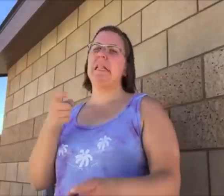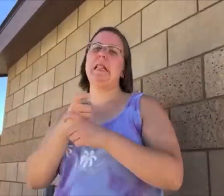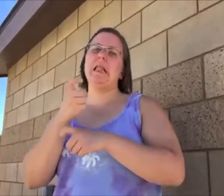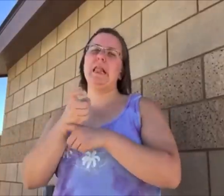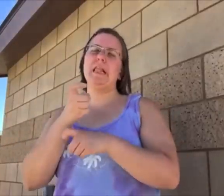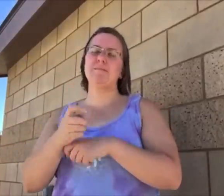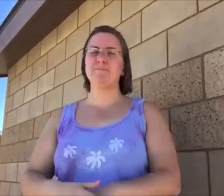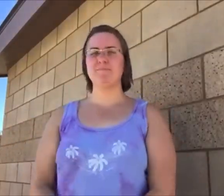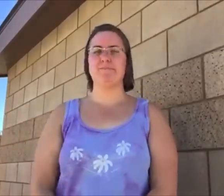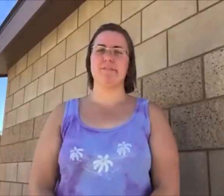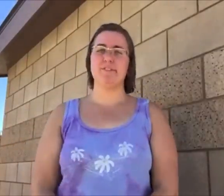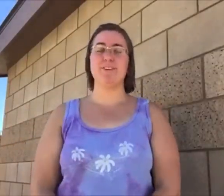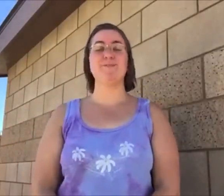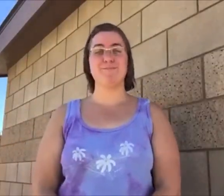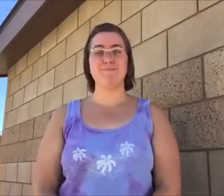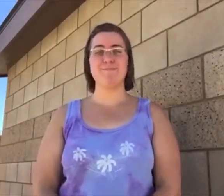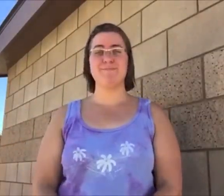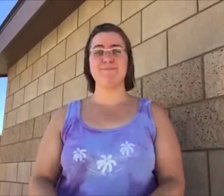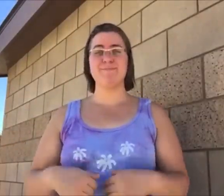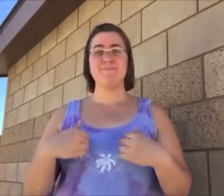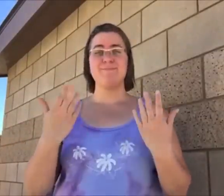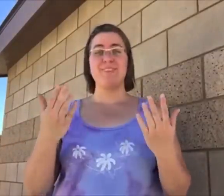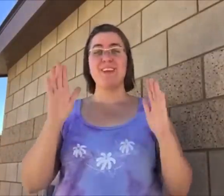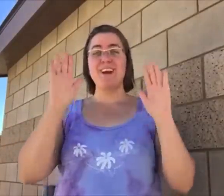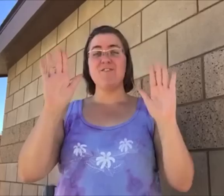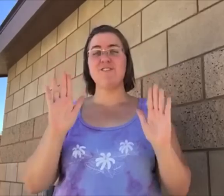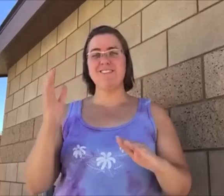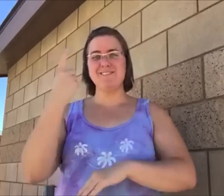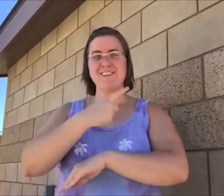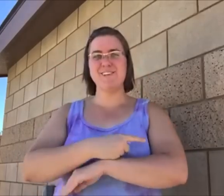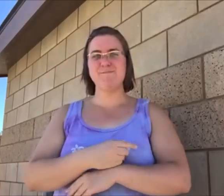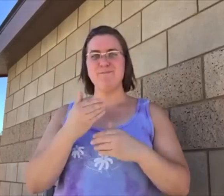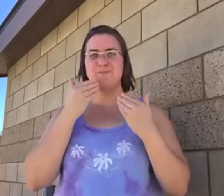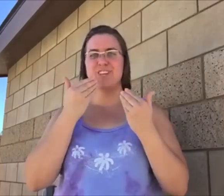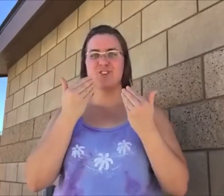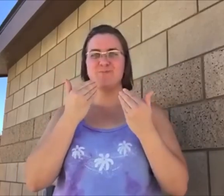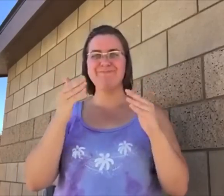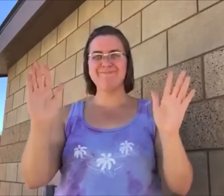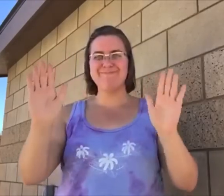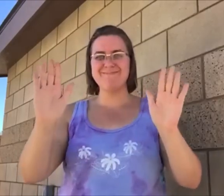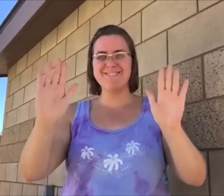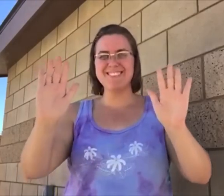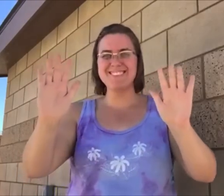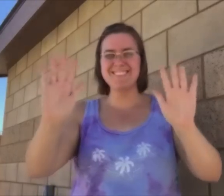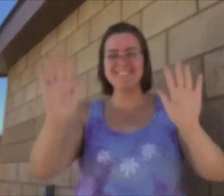with something like that - in jest, of course! Have a great day! Thank you!